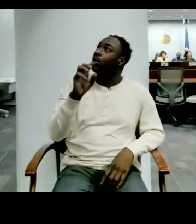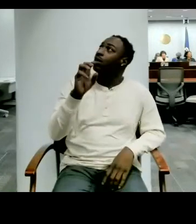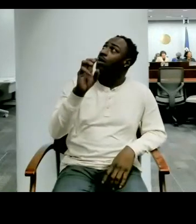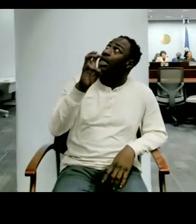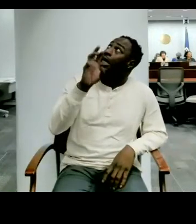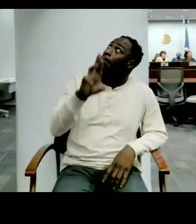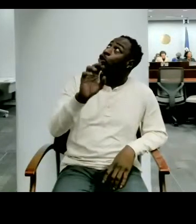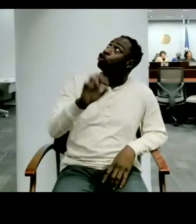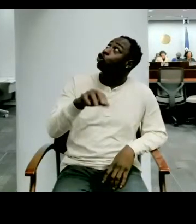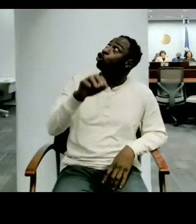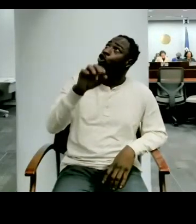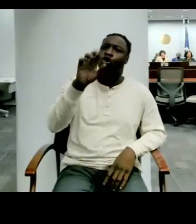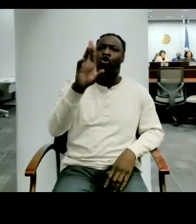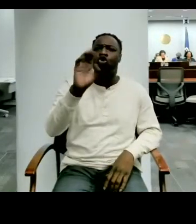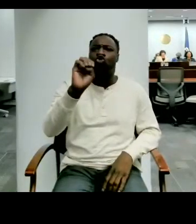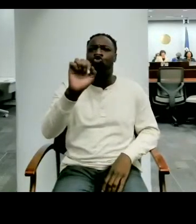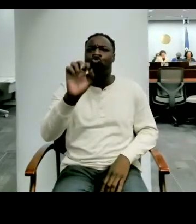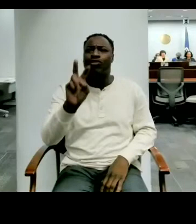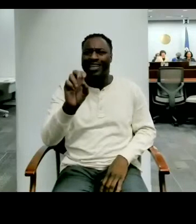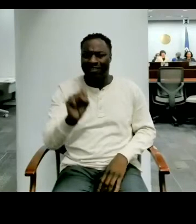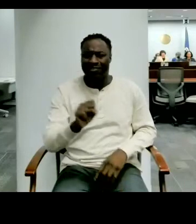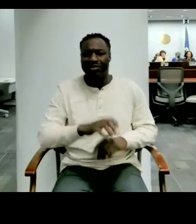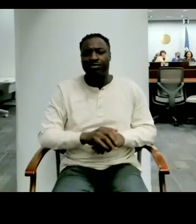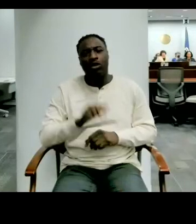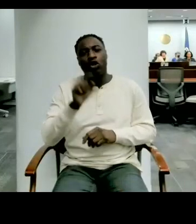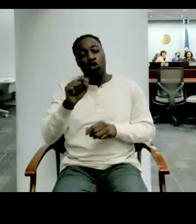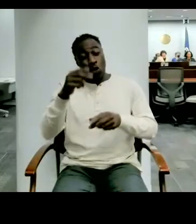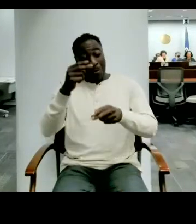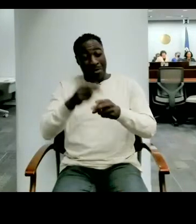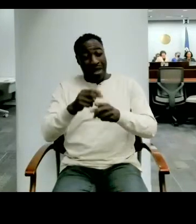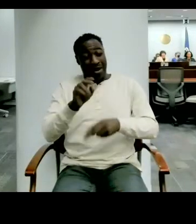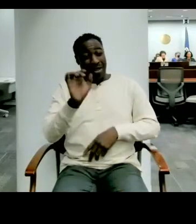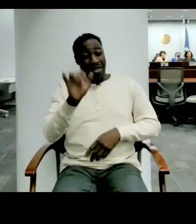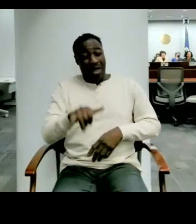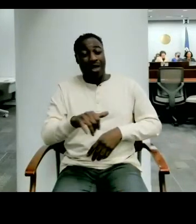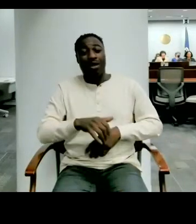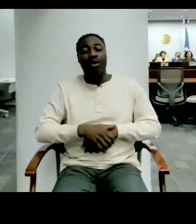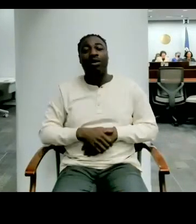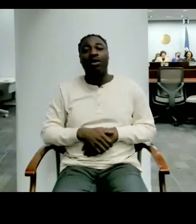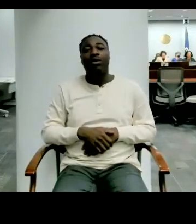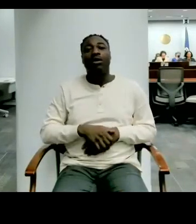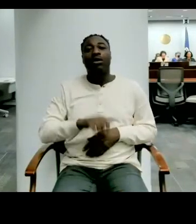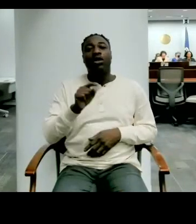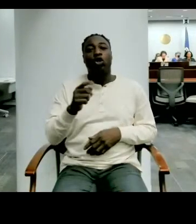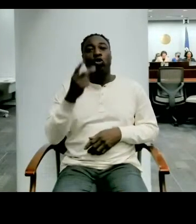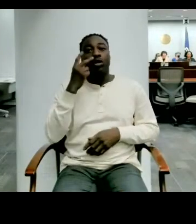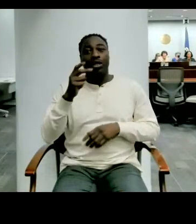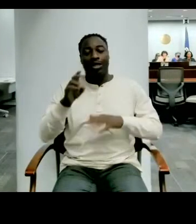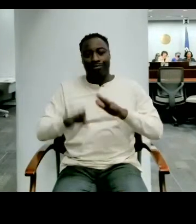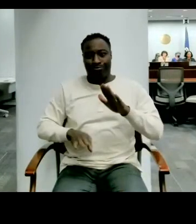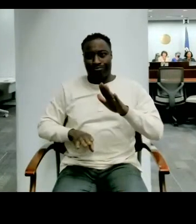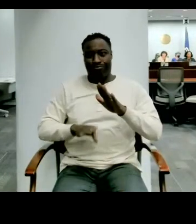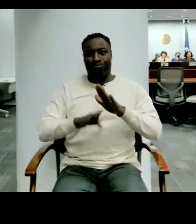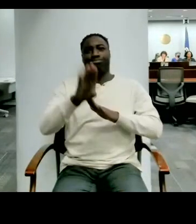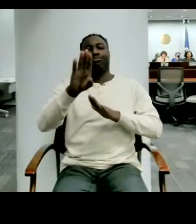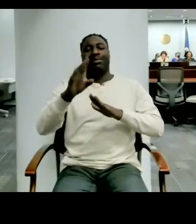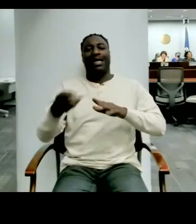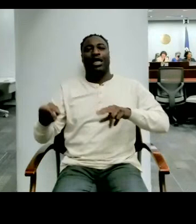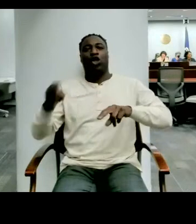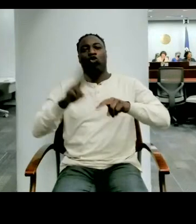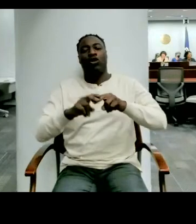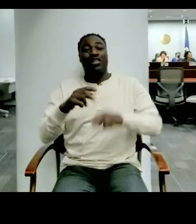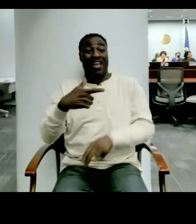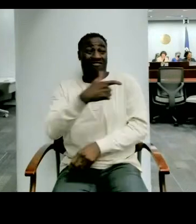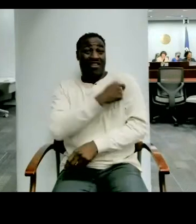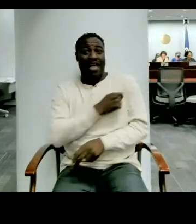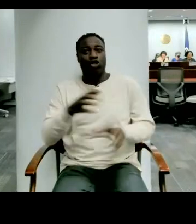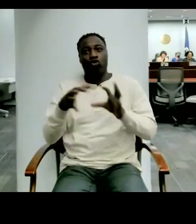Um, you mentioned that um you've seen a spike in vaccine related cases in the week or charges in